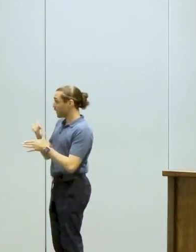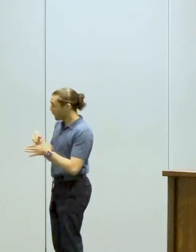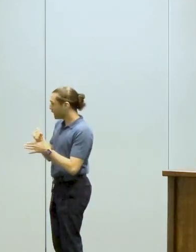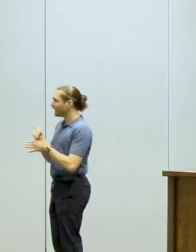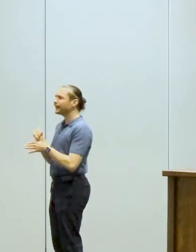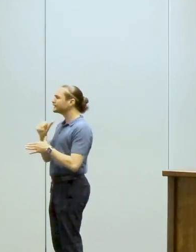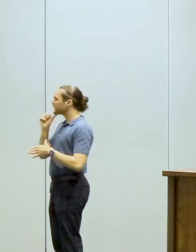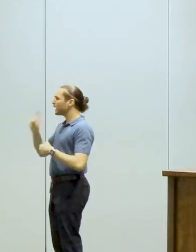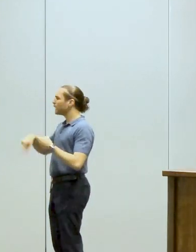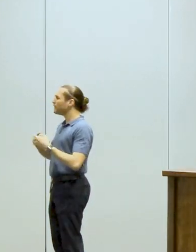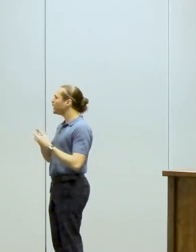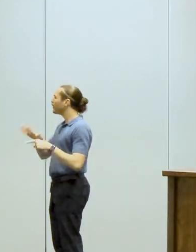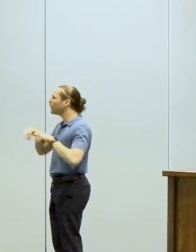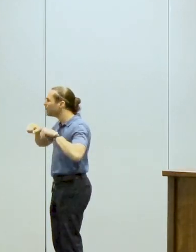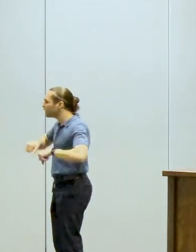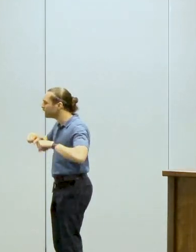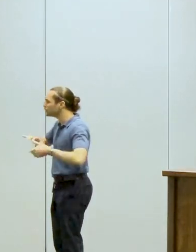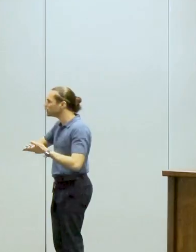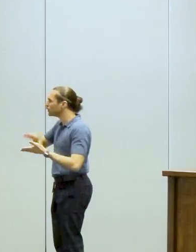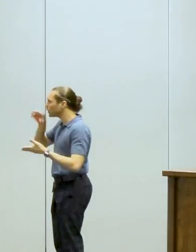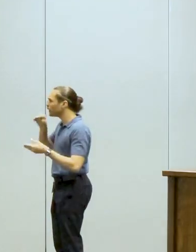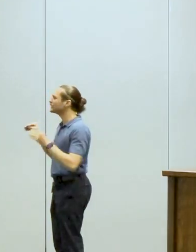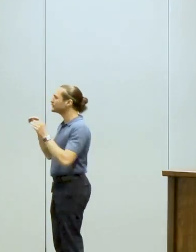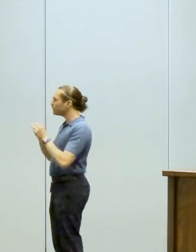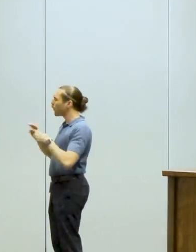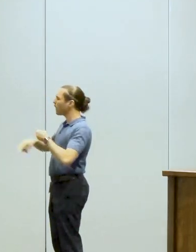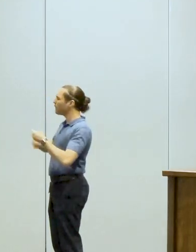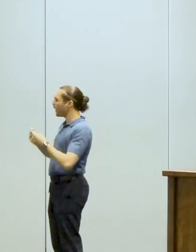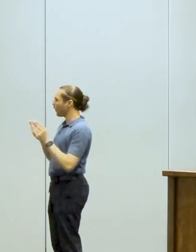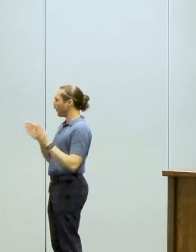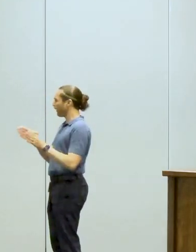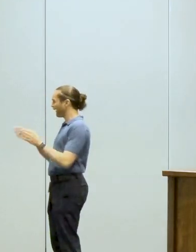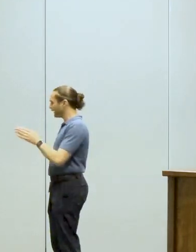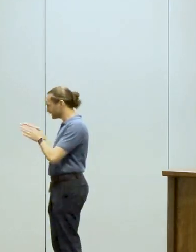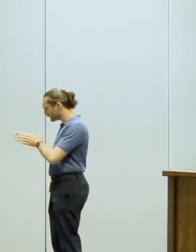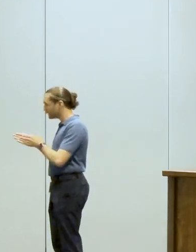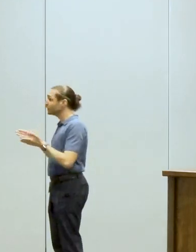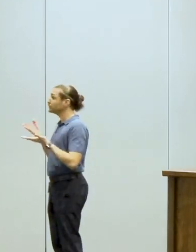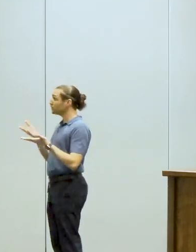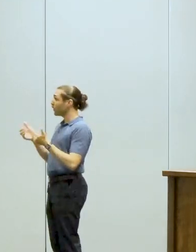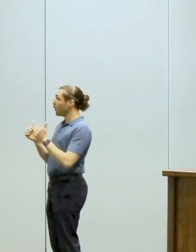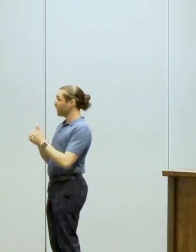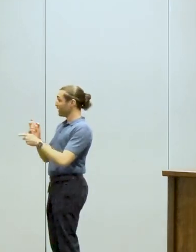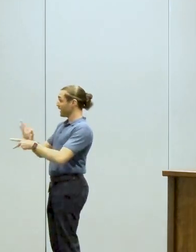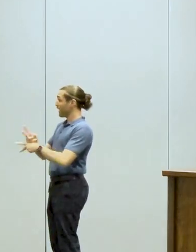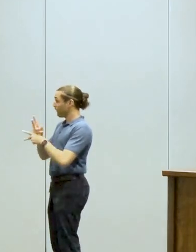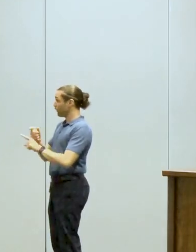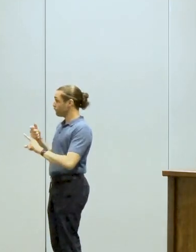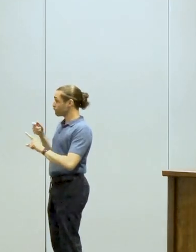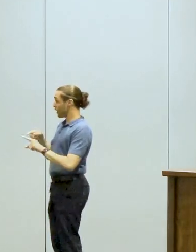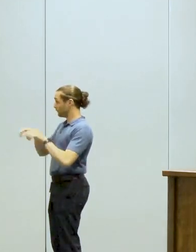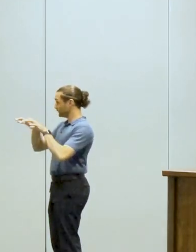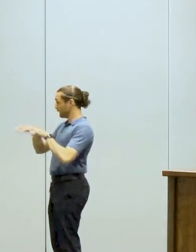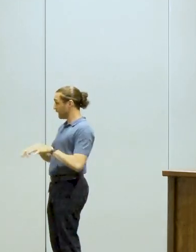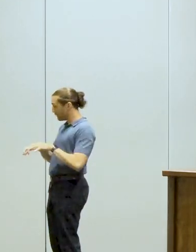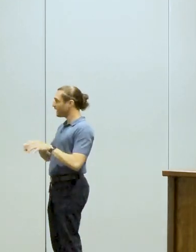what I touched on earlier and through thoughtful prompt generation, AI can become a type of digital assistant as well as